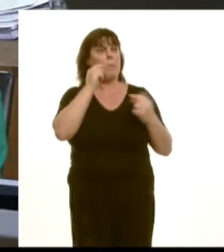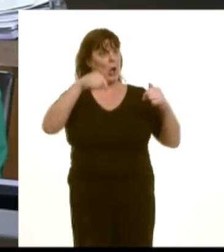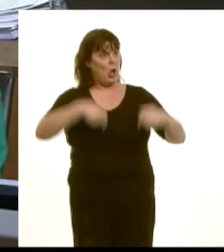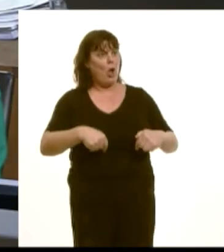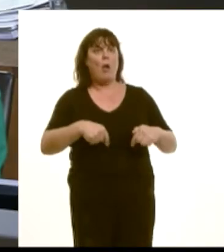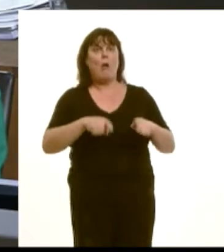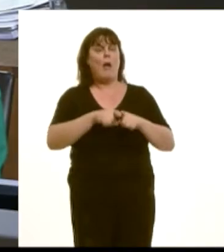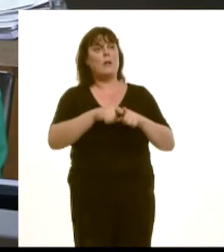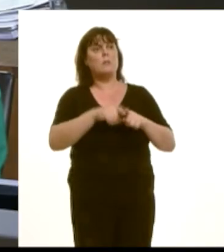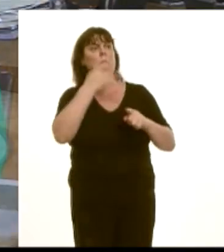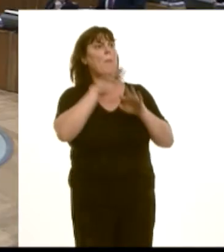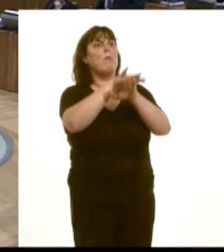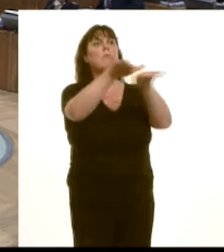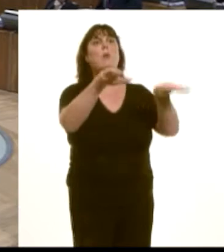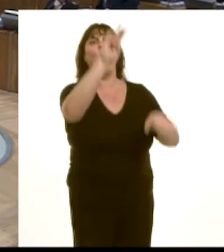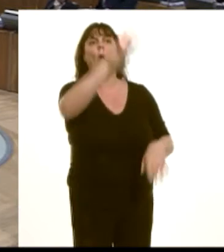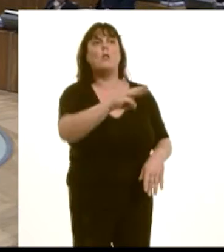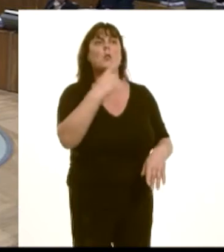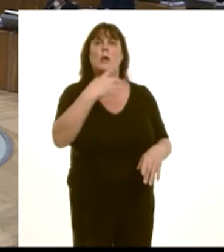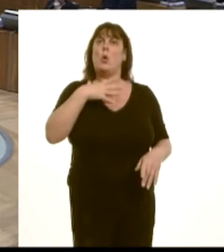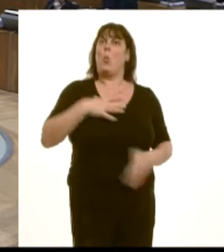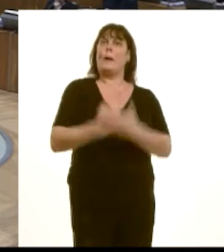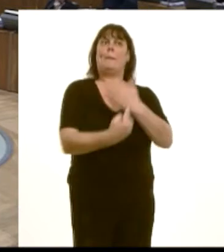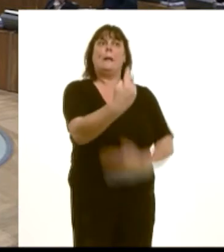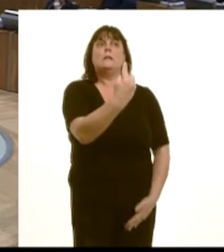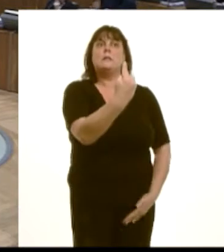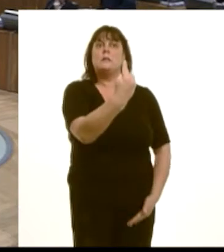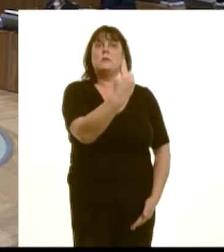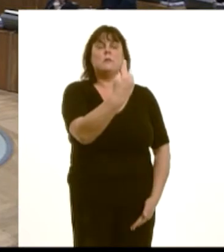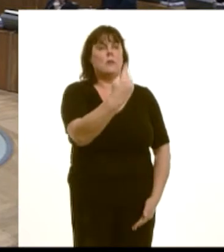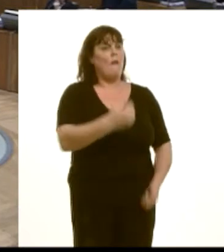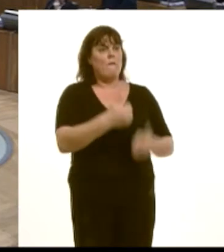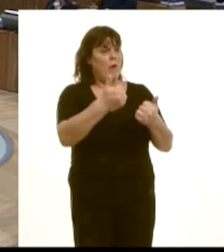of Wales when she says that she wants independence. Let her go out and tell the people of Wales